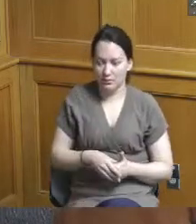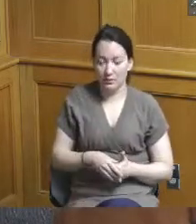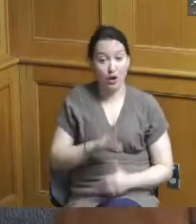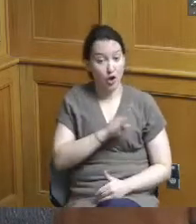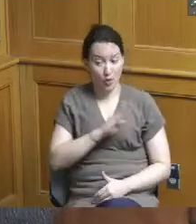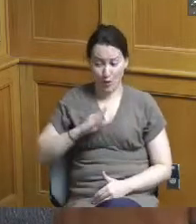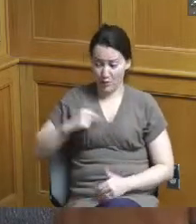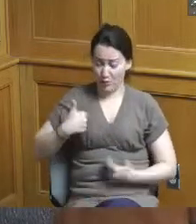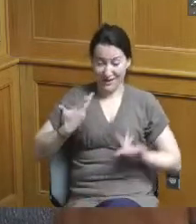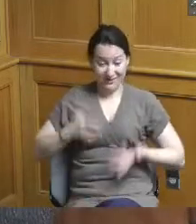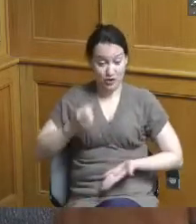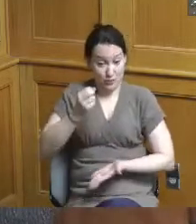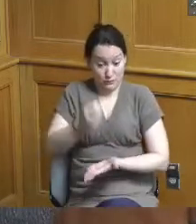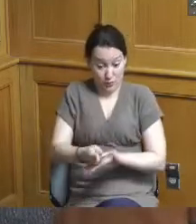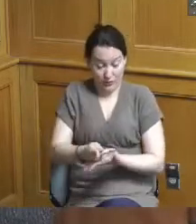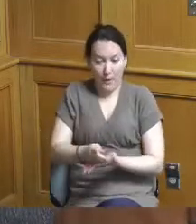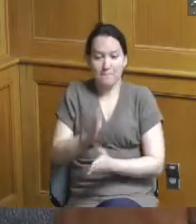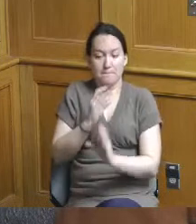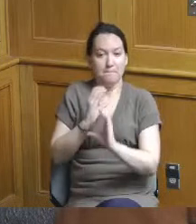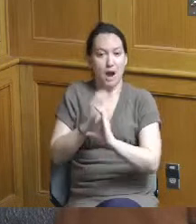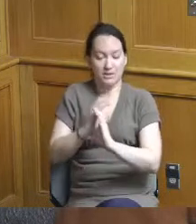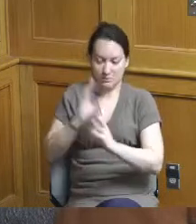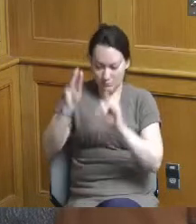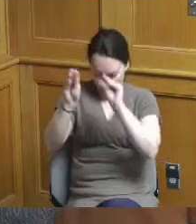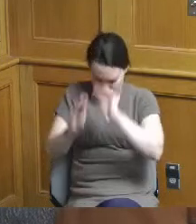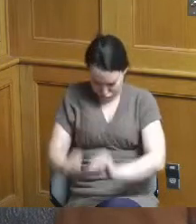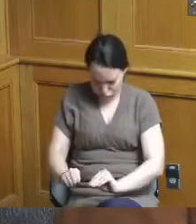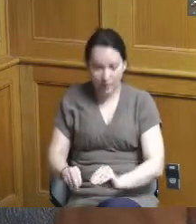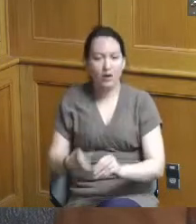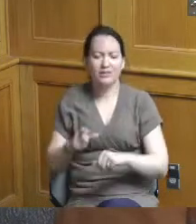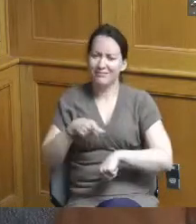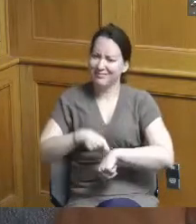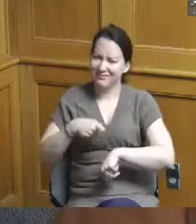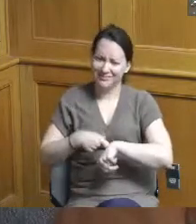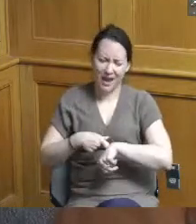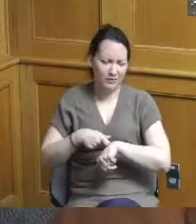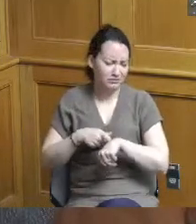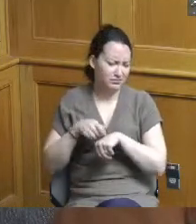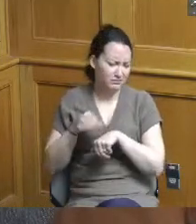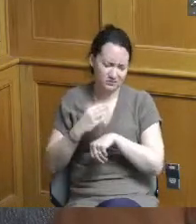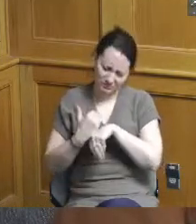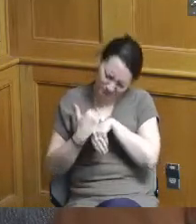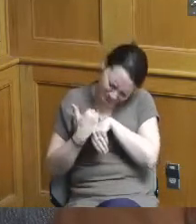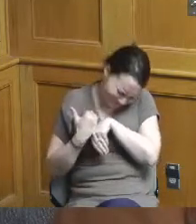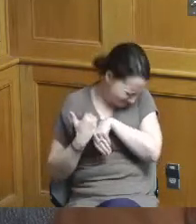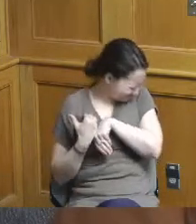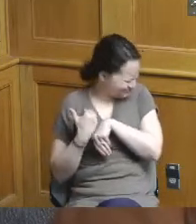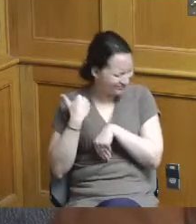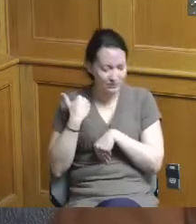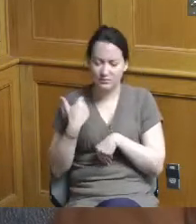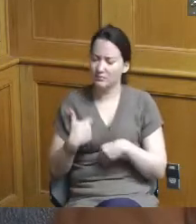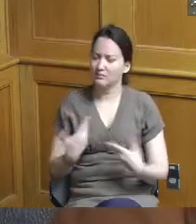passed getting the bus together it has taken much longer than I definitely would have liked because